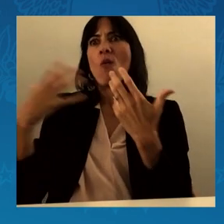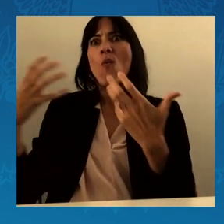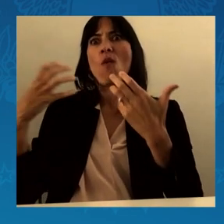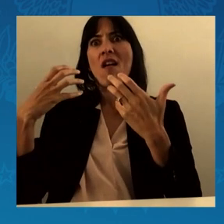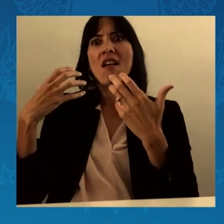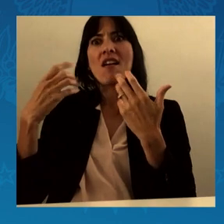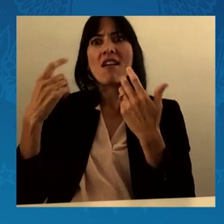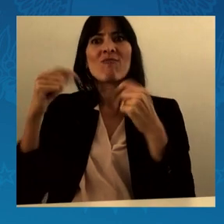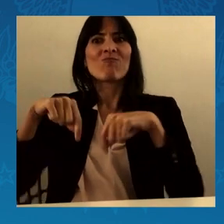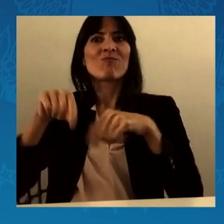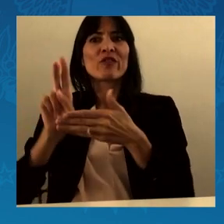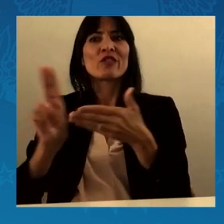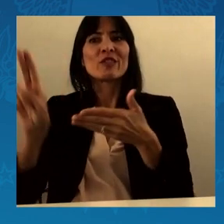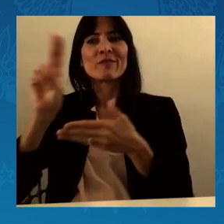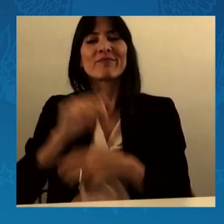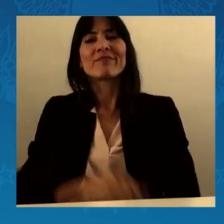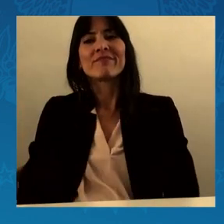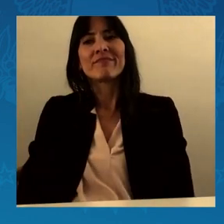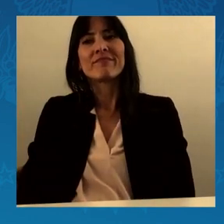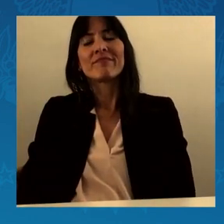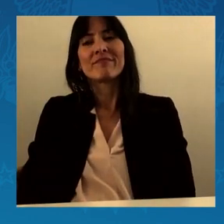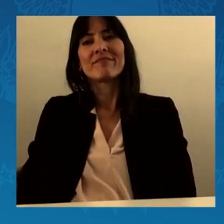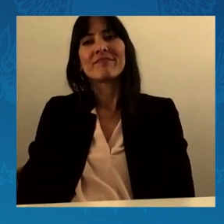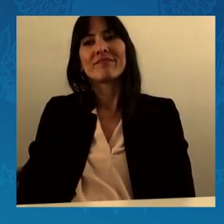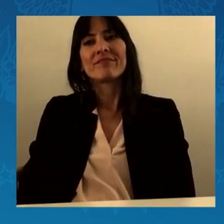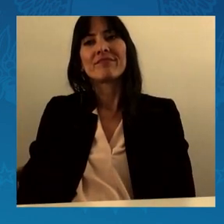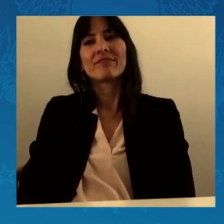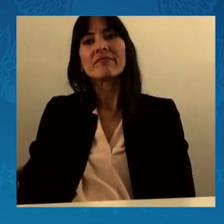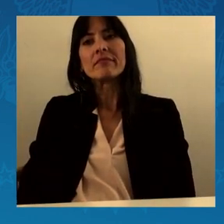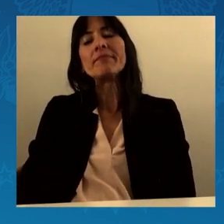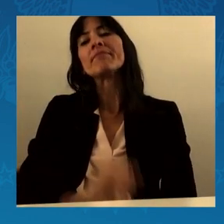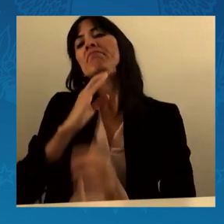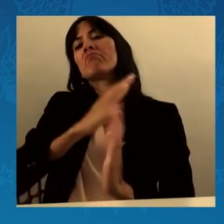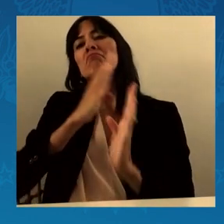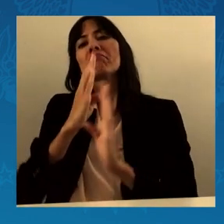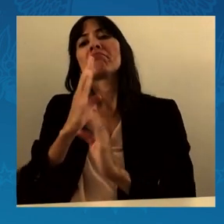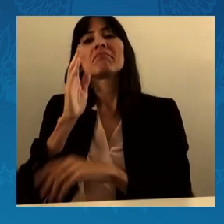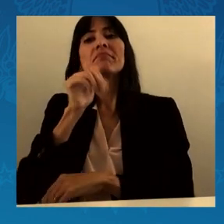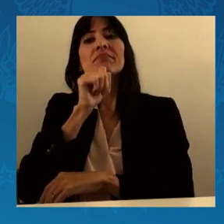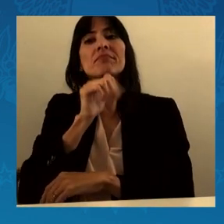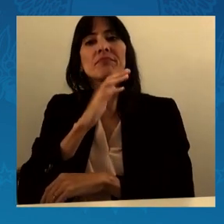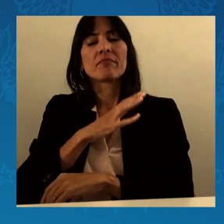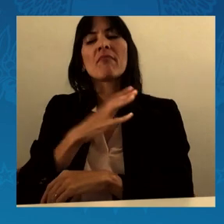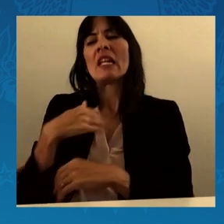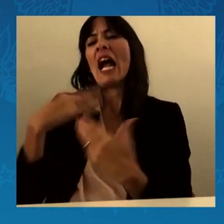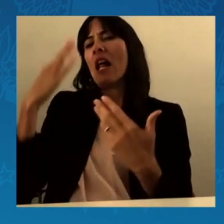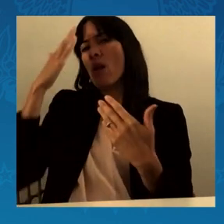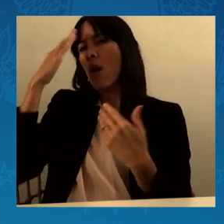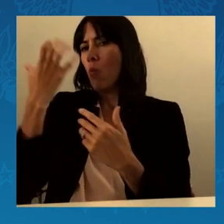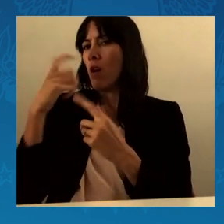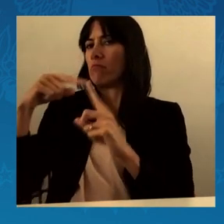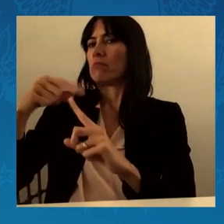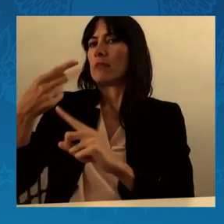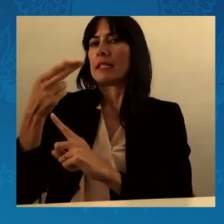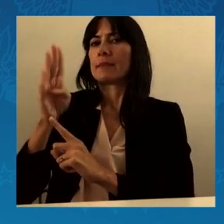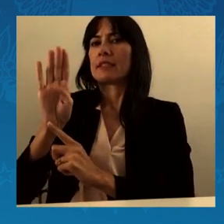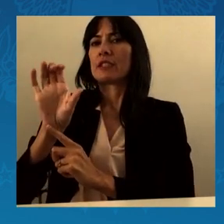Female Speaker: So, I mean, I knew I wanted to go to an HBCU you the experience is just different than what you like